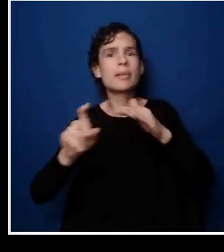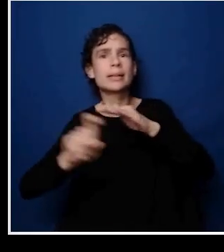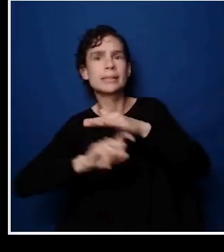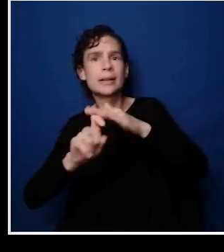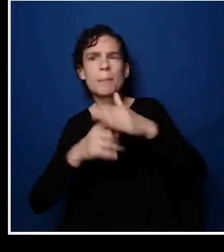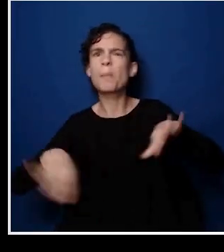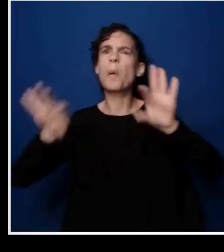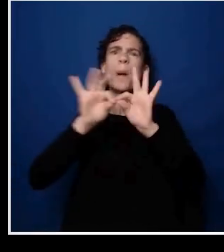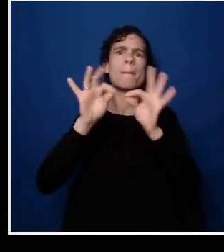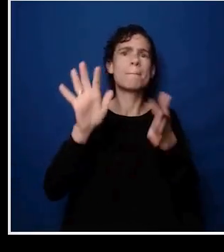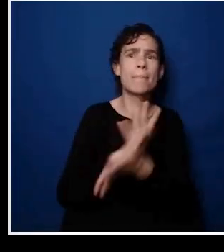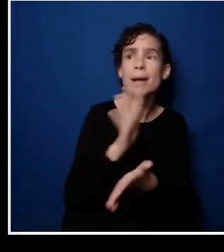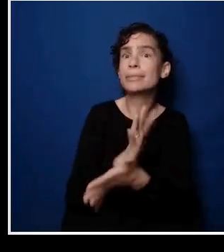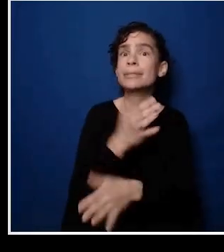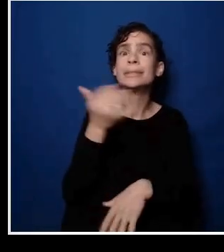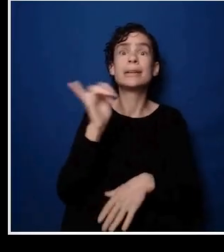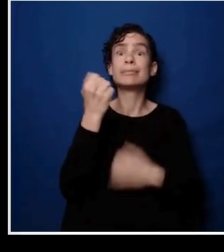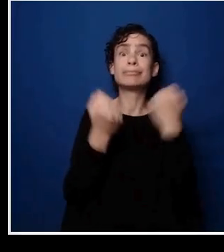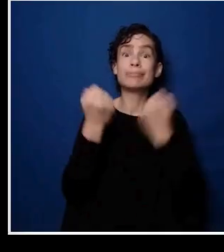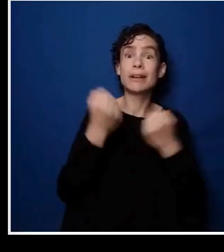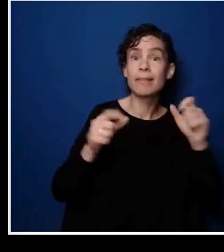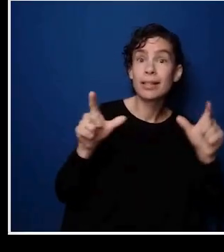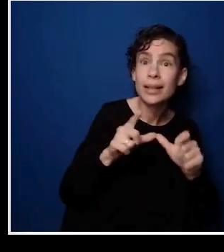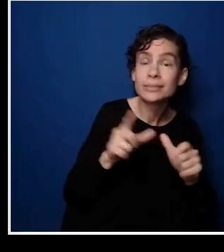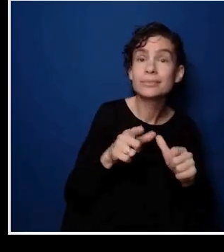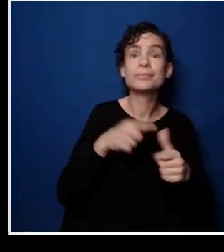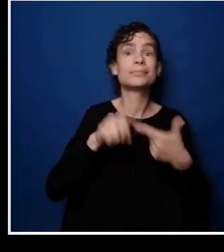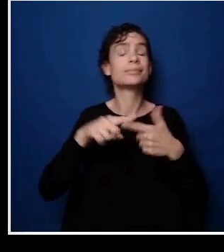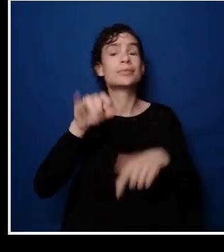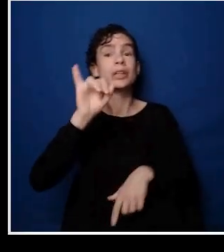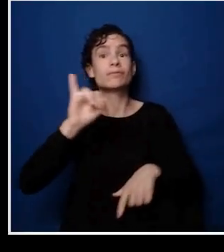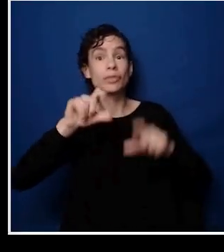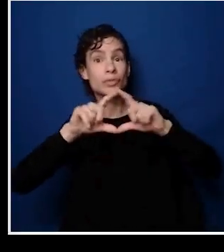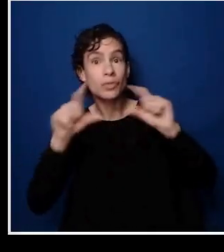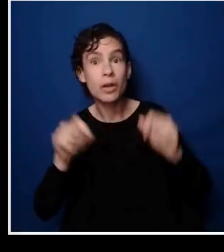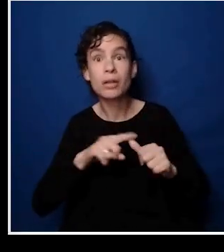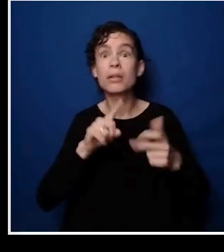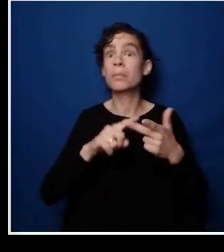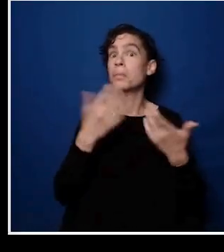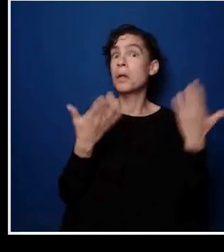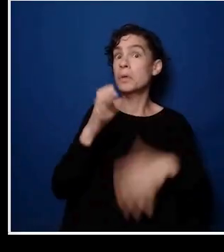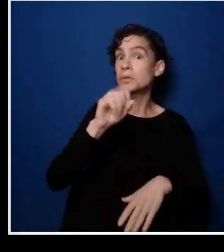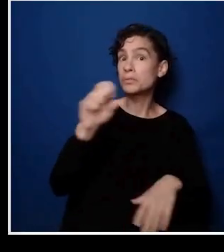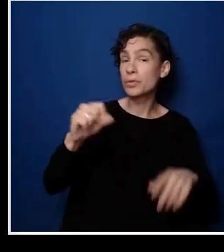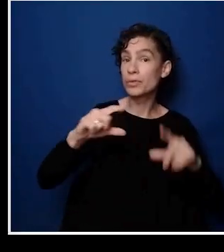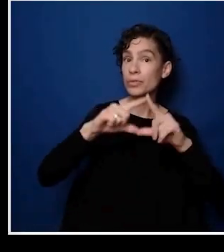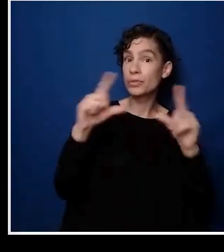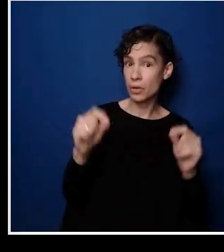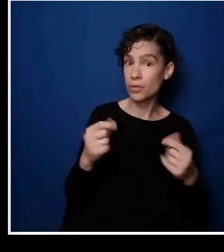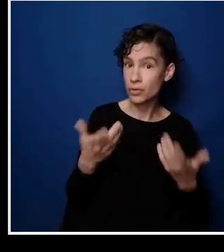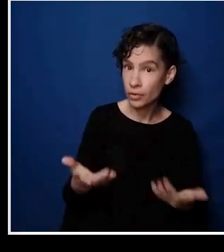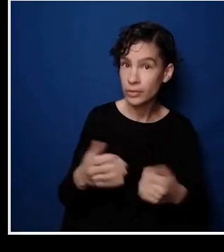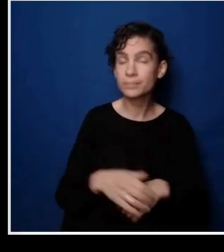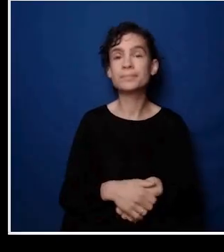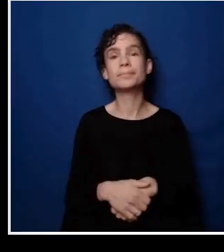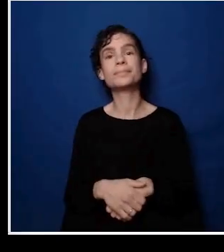insurance cards, and social security card. TRANSPORTATION Evacuation routes and public points of pick-up